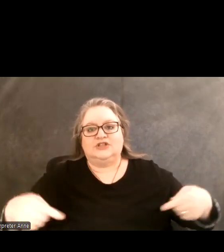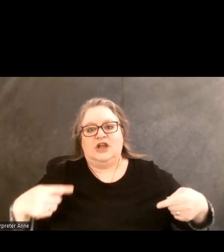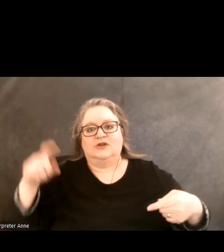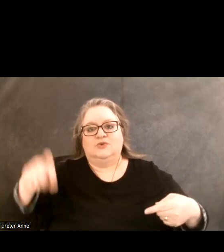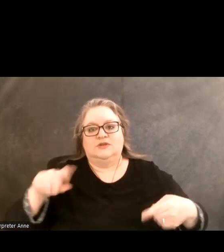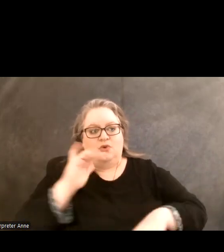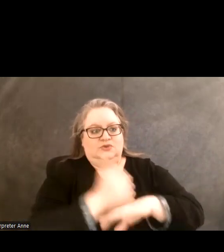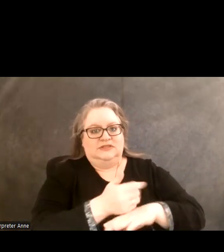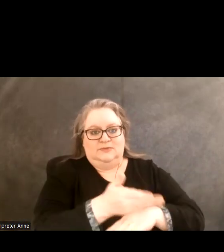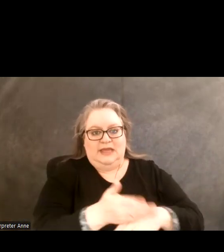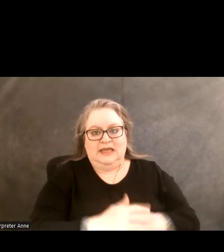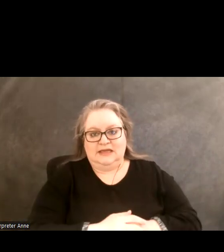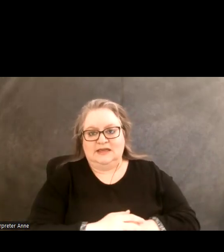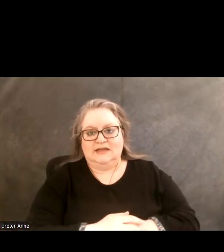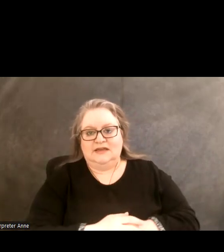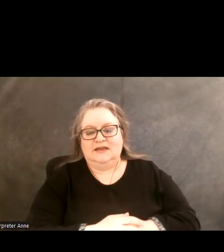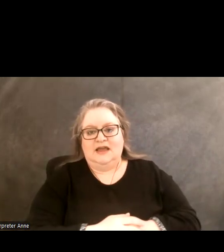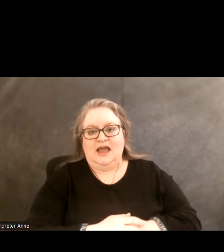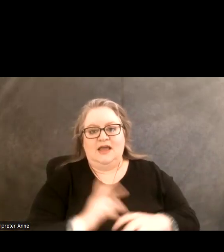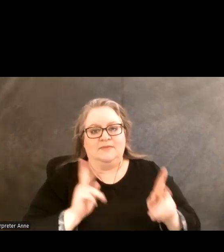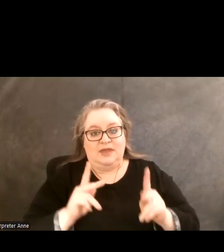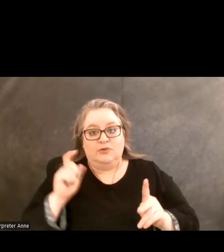where people would be able to wheel up to their seat. They